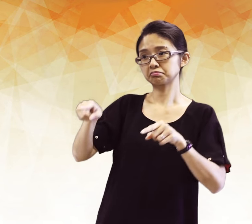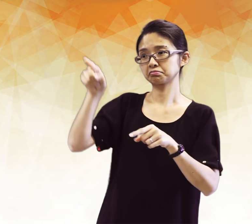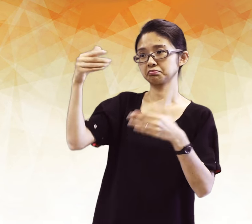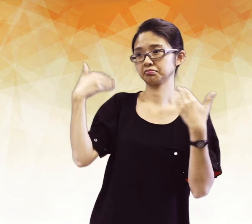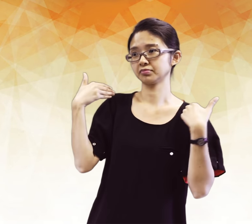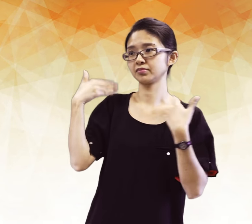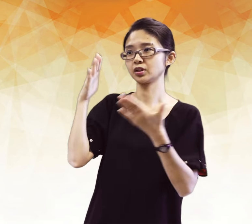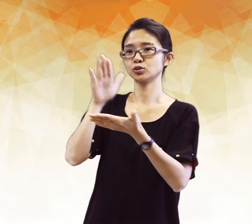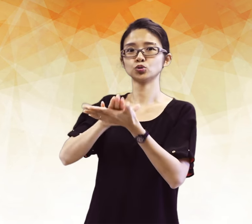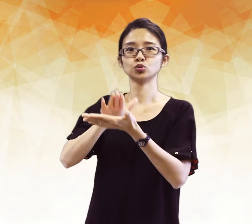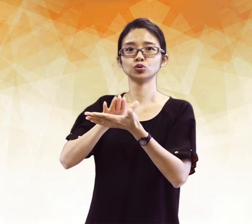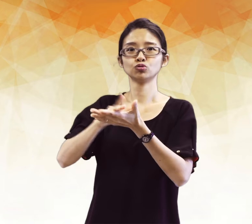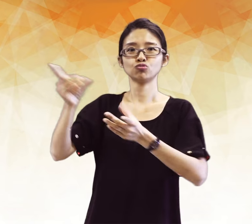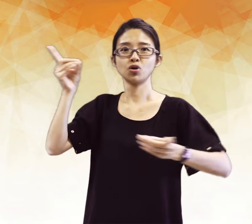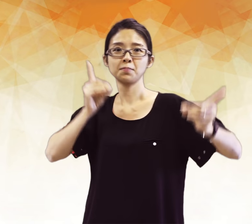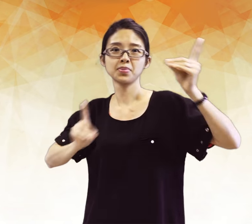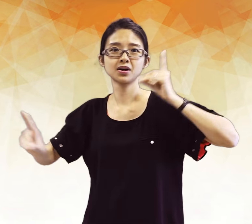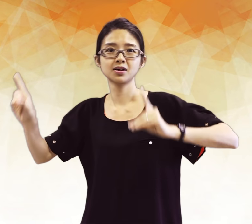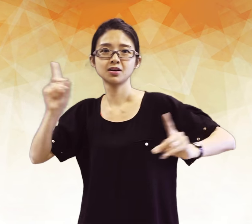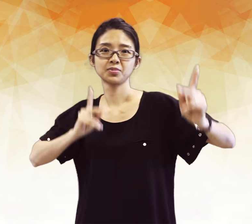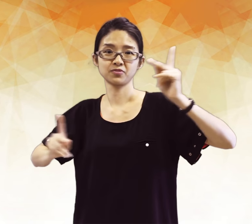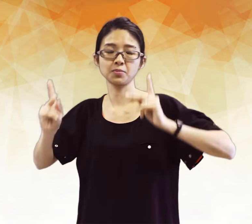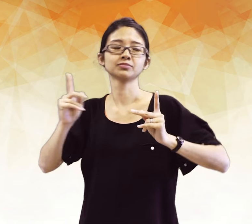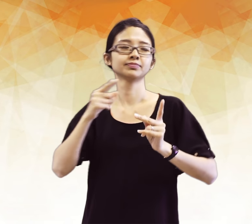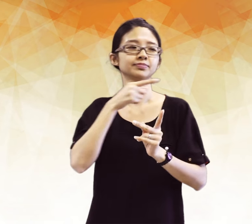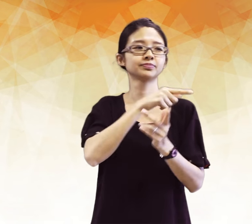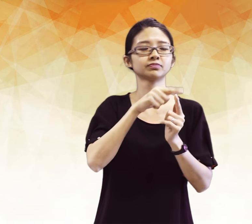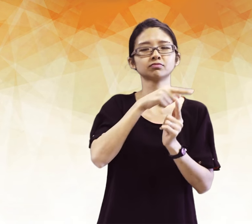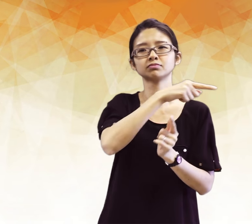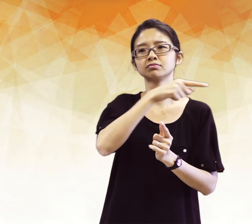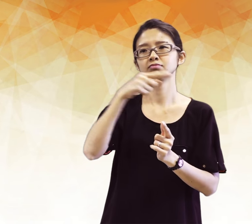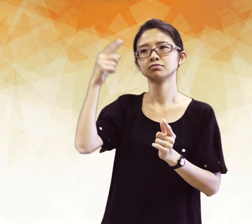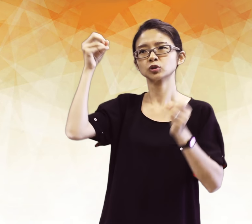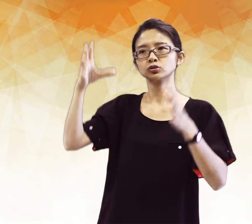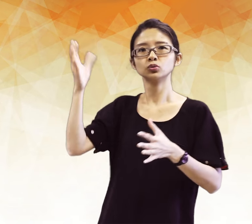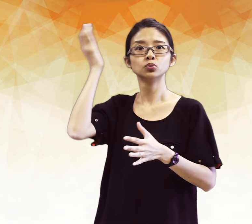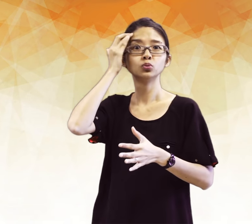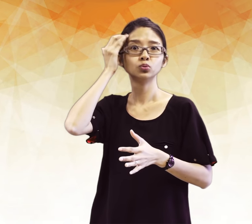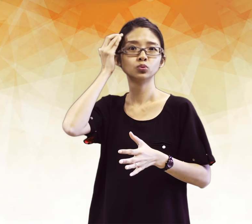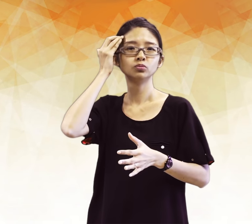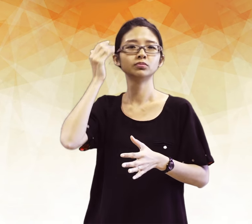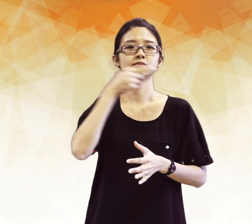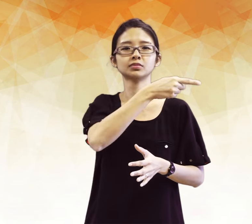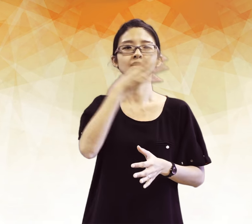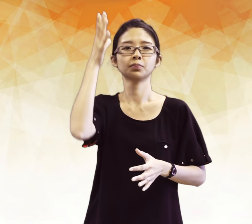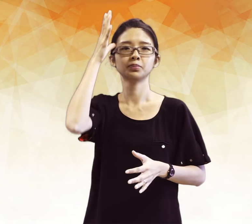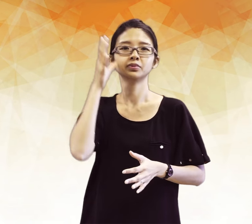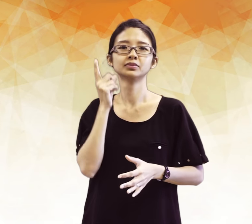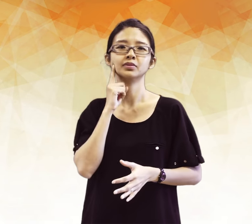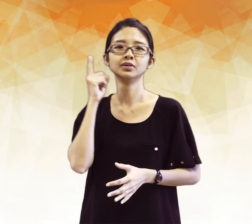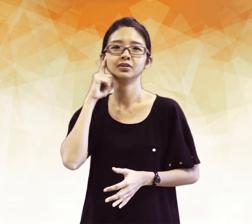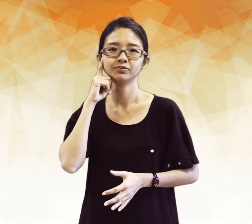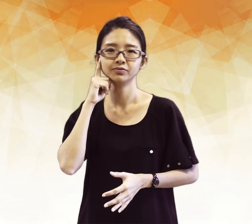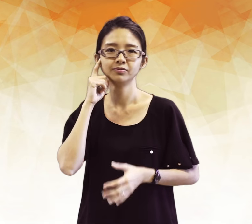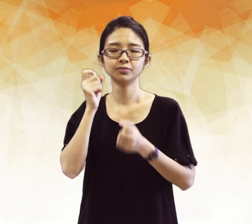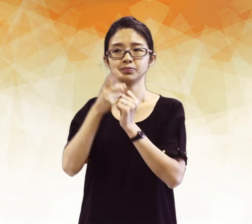Once he was involved in a school drama performance. The teachers knew that my son has Deaf parents.